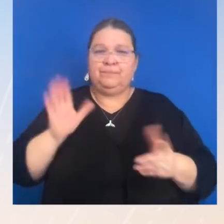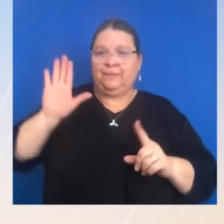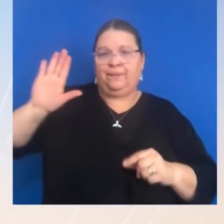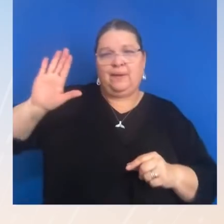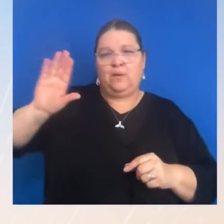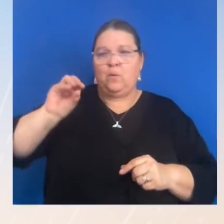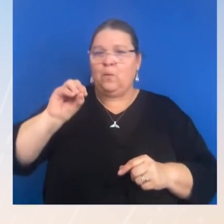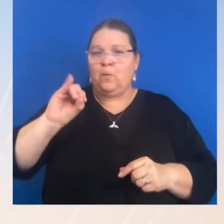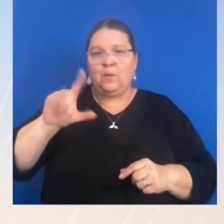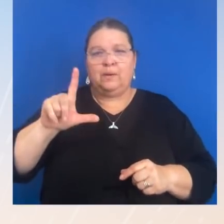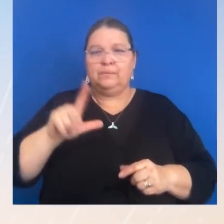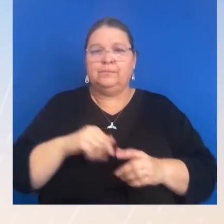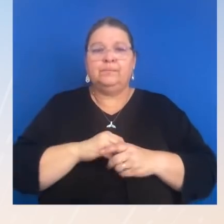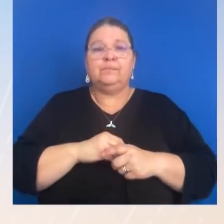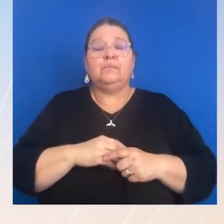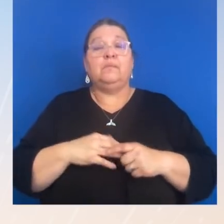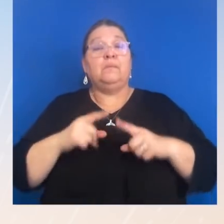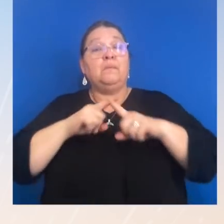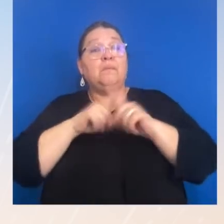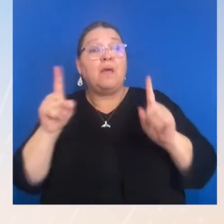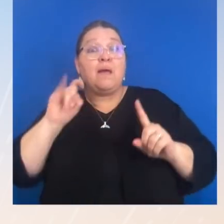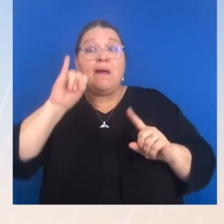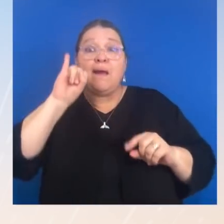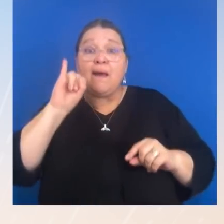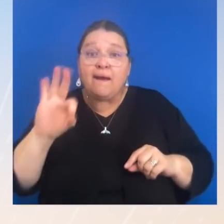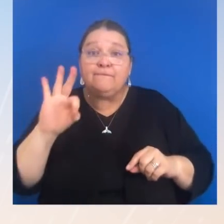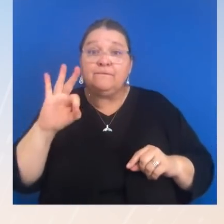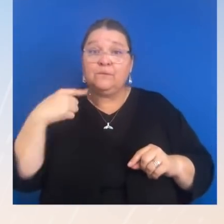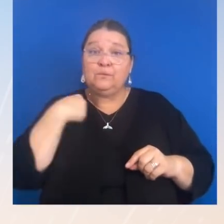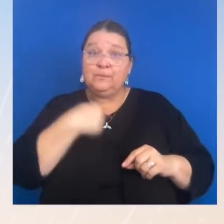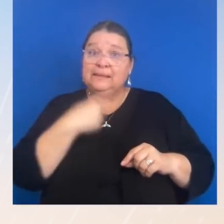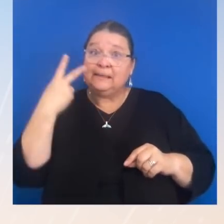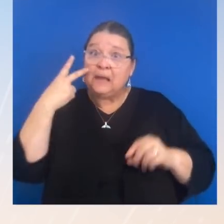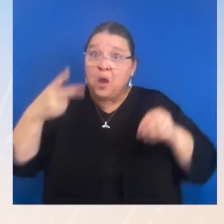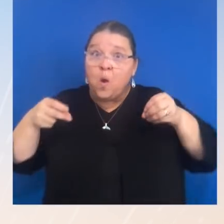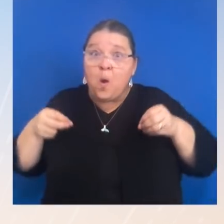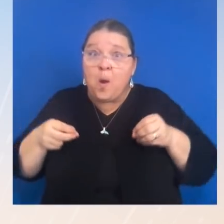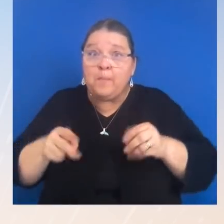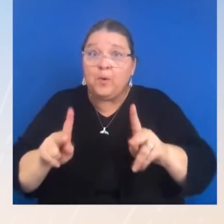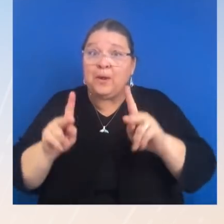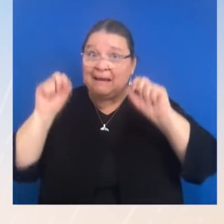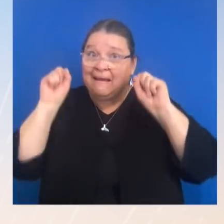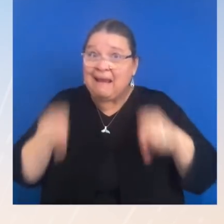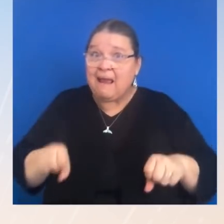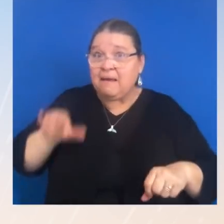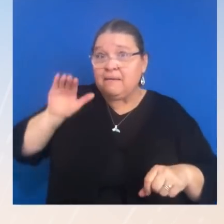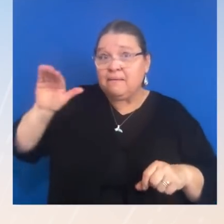to bring American citizens who are detained home, we're going to take advantage of that opportunity. The Press: Can I follow up on that?